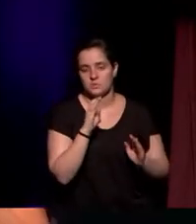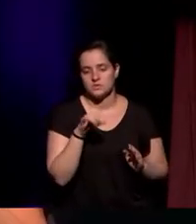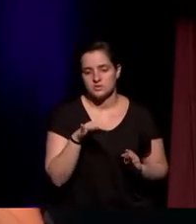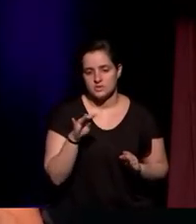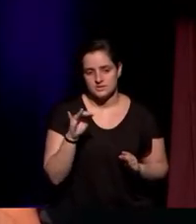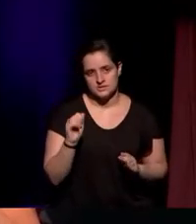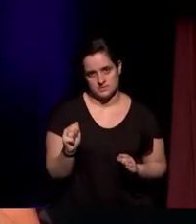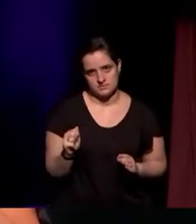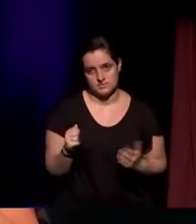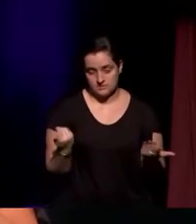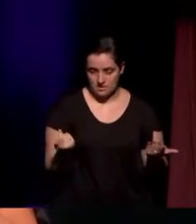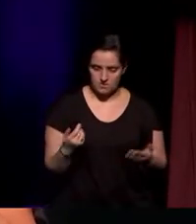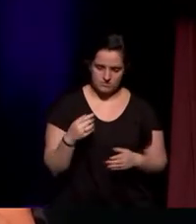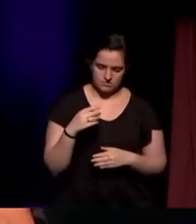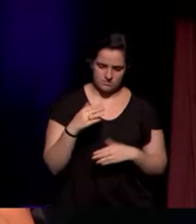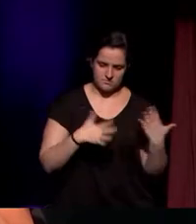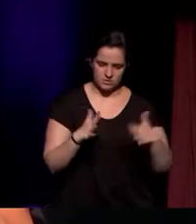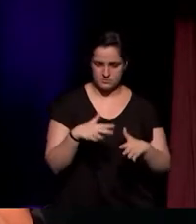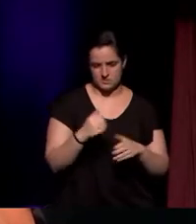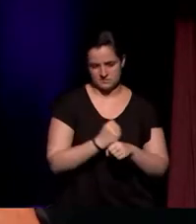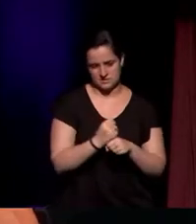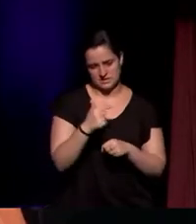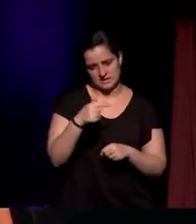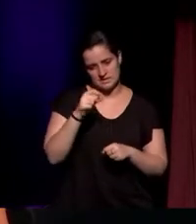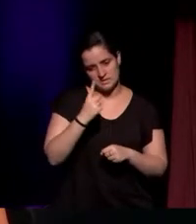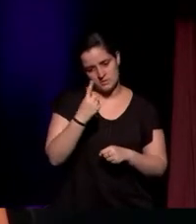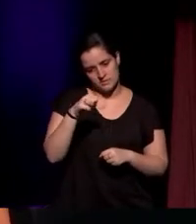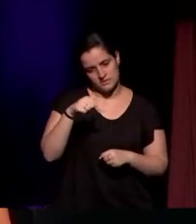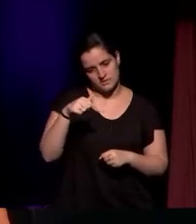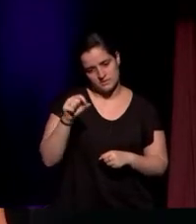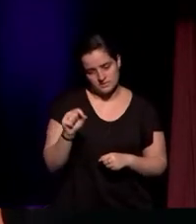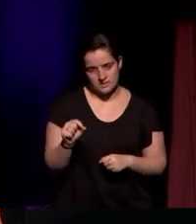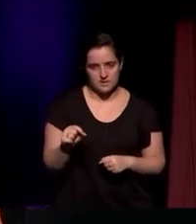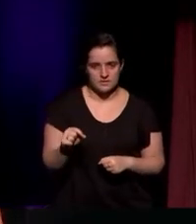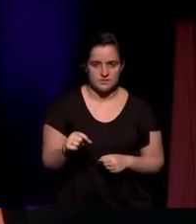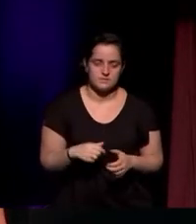there was a movie called I Want a Solution, is the title in English,